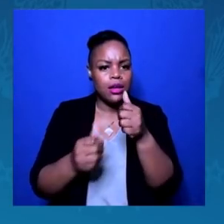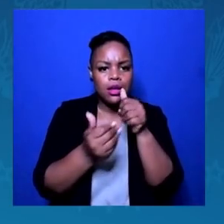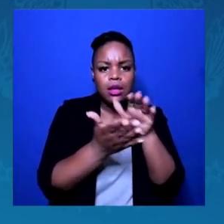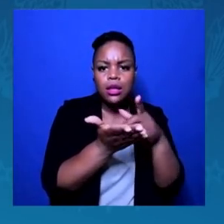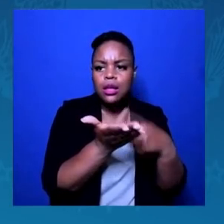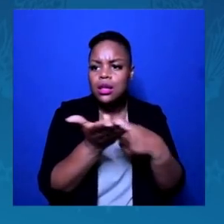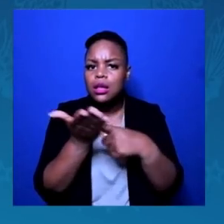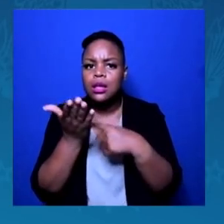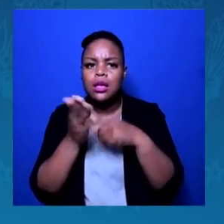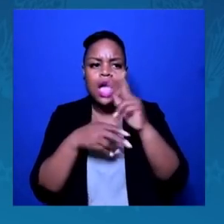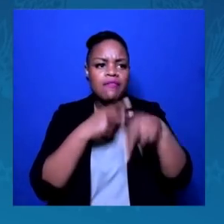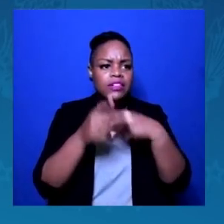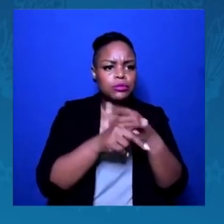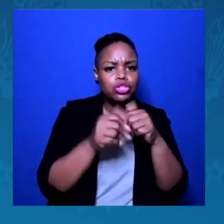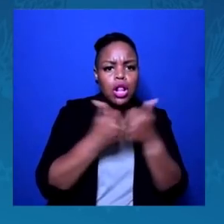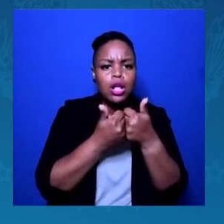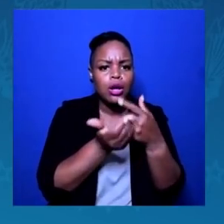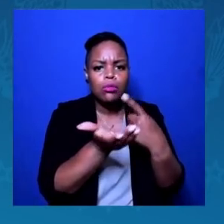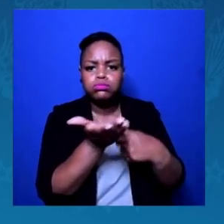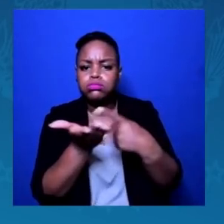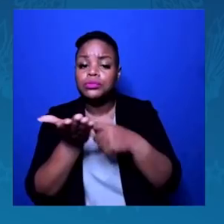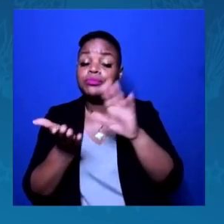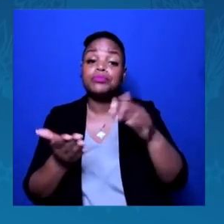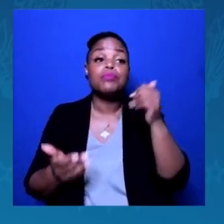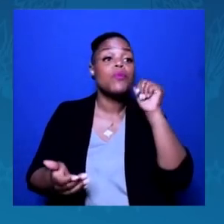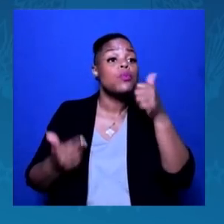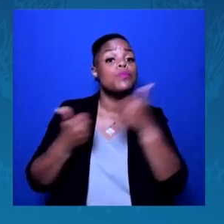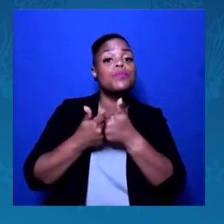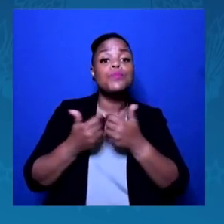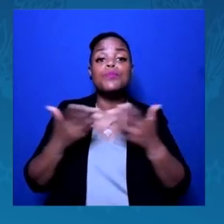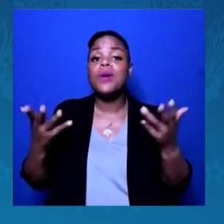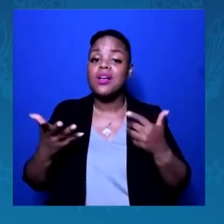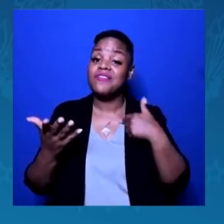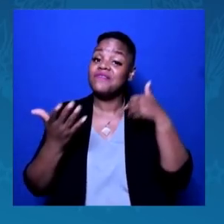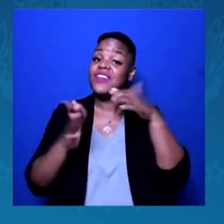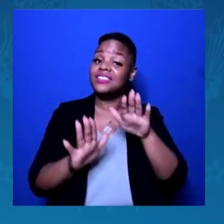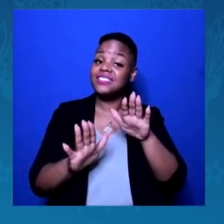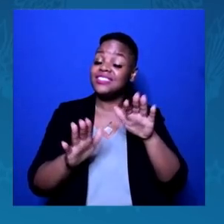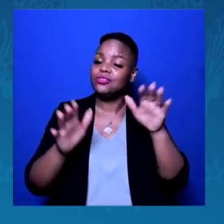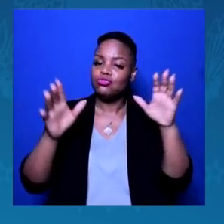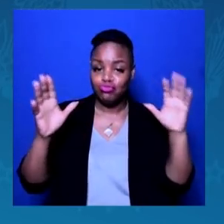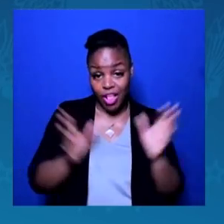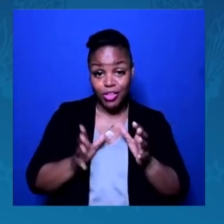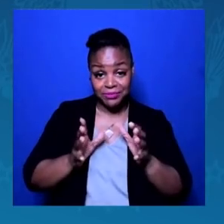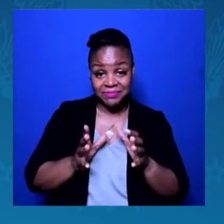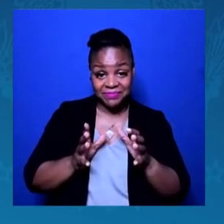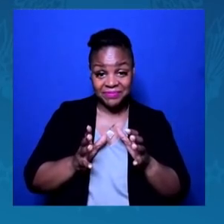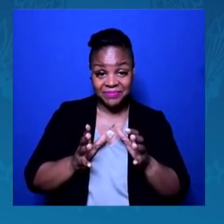Together. Throughout this trip and in many meetings with government officials,